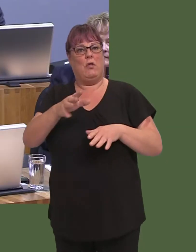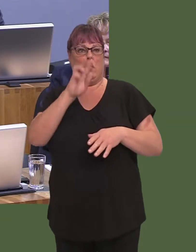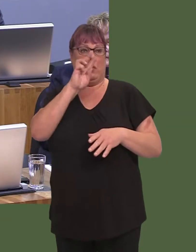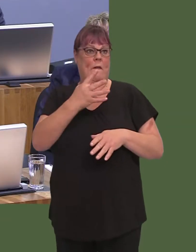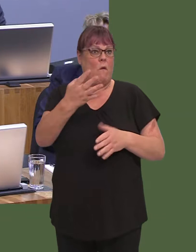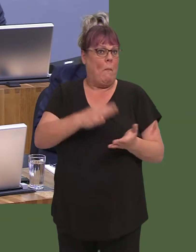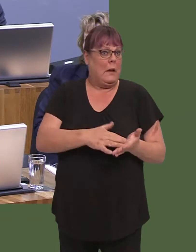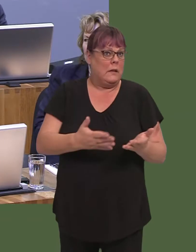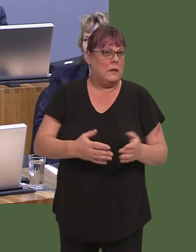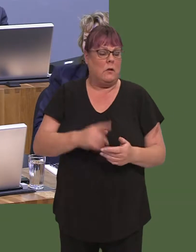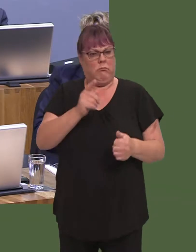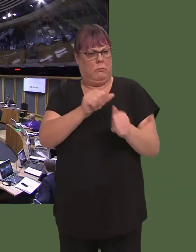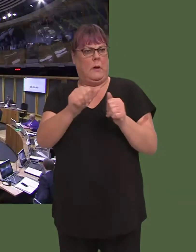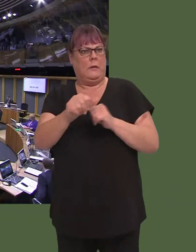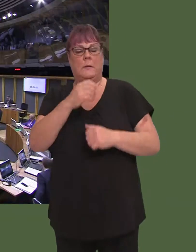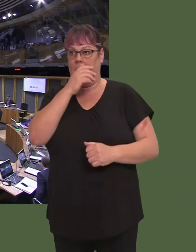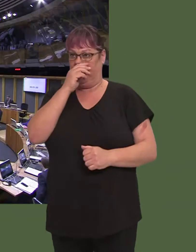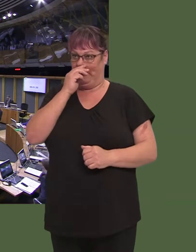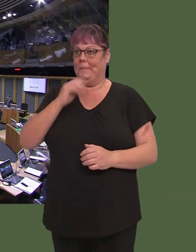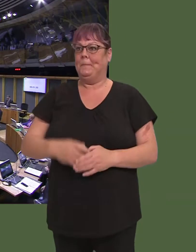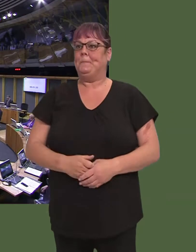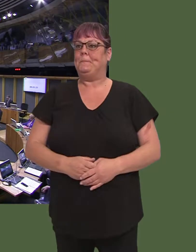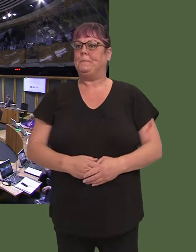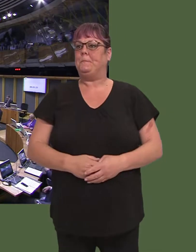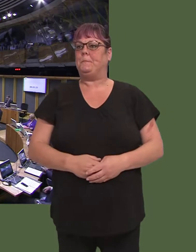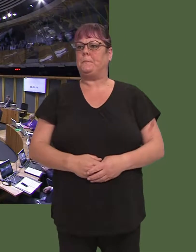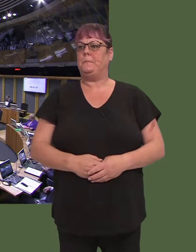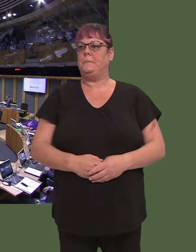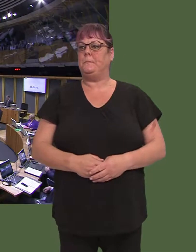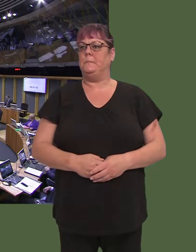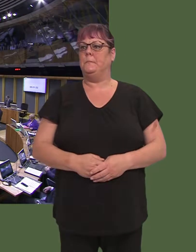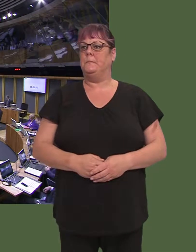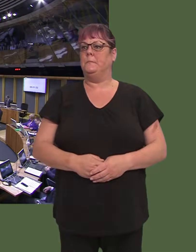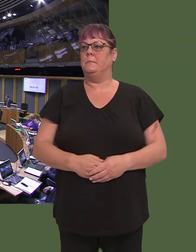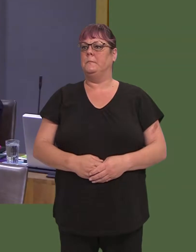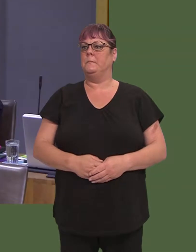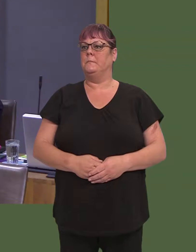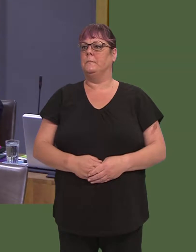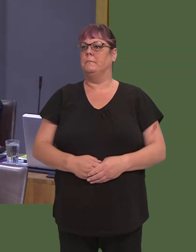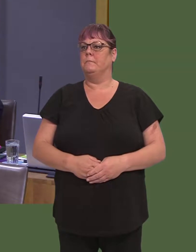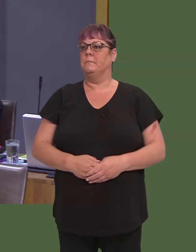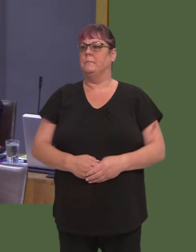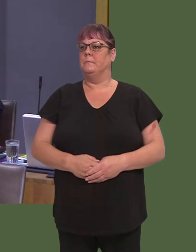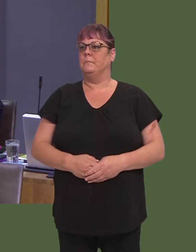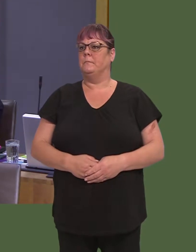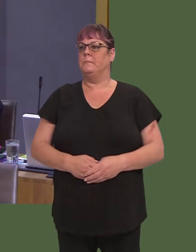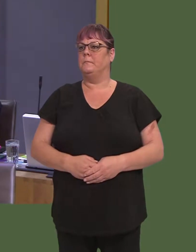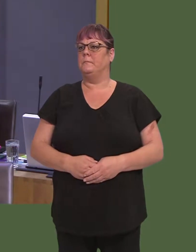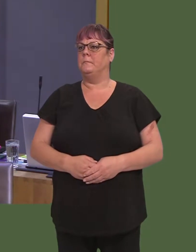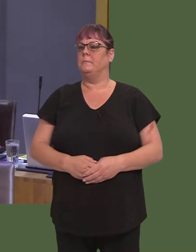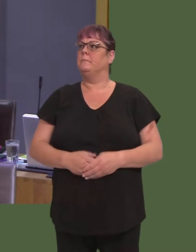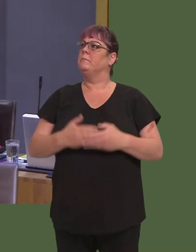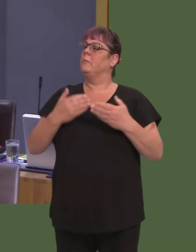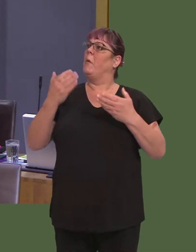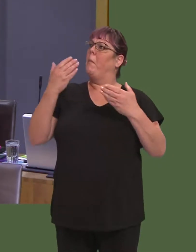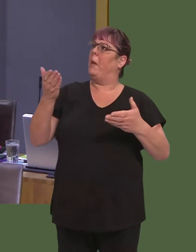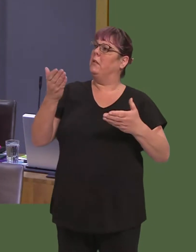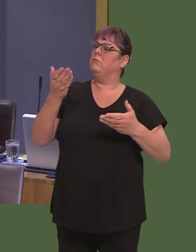Rhun ap Iorwerth AM: We usually talk about ambulance responses to people who have physical